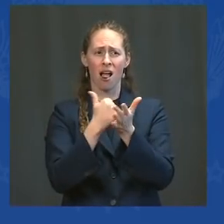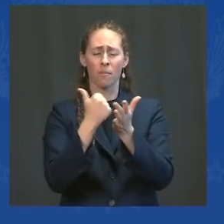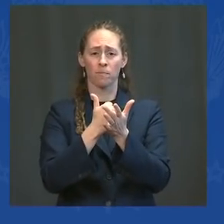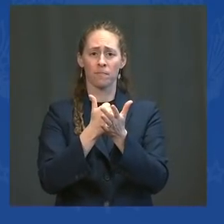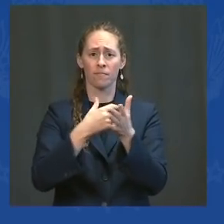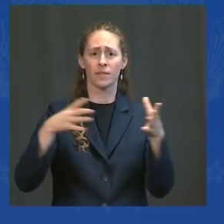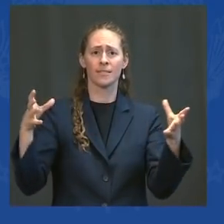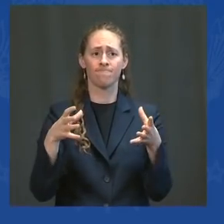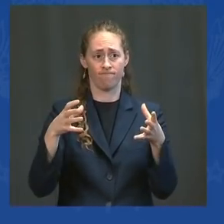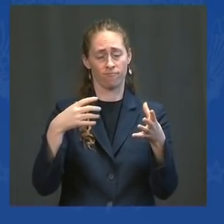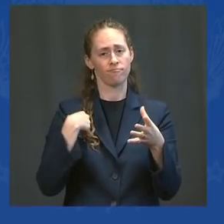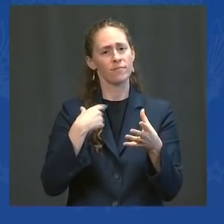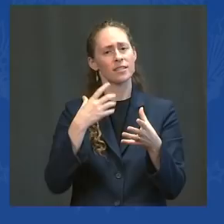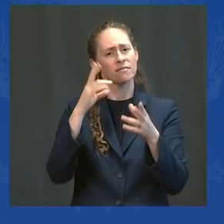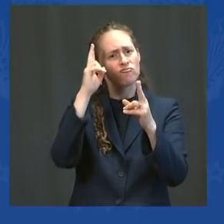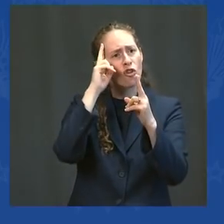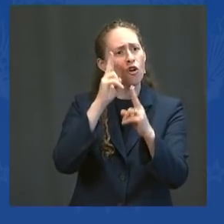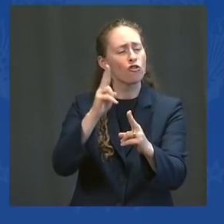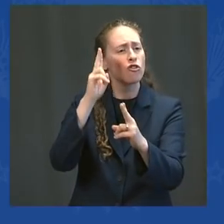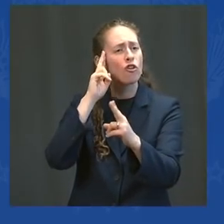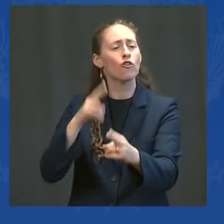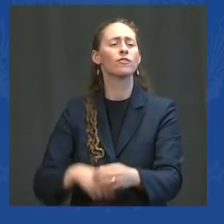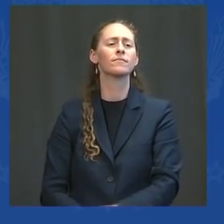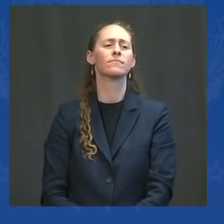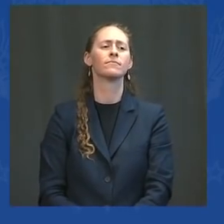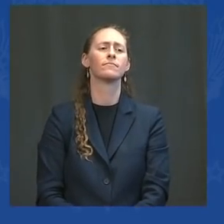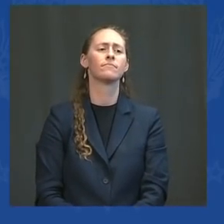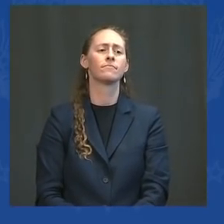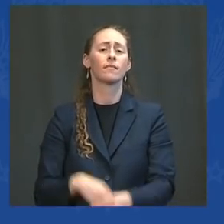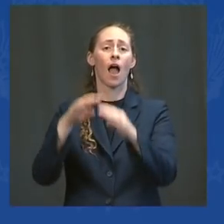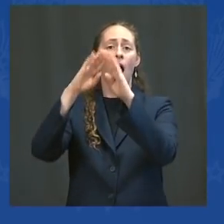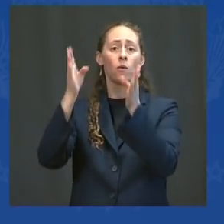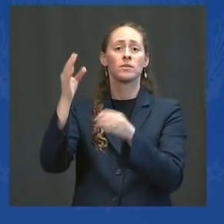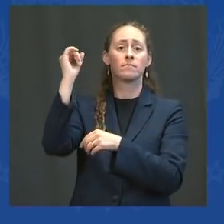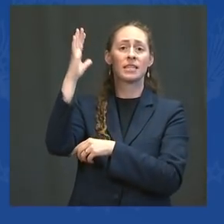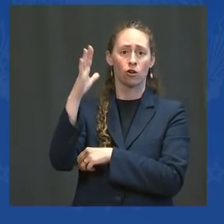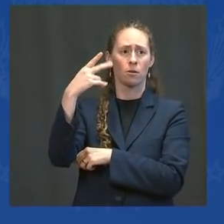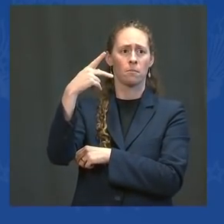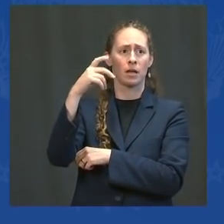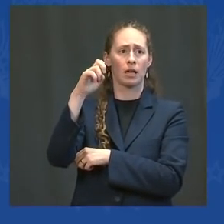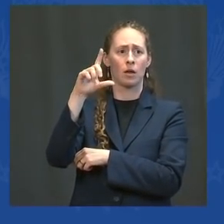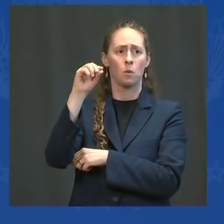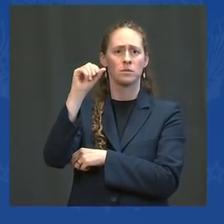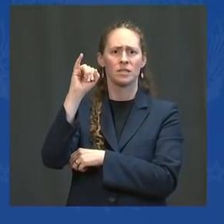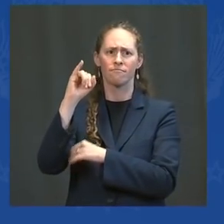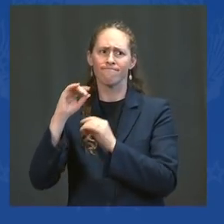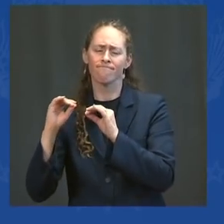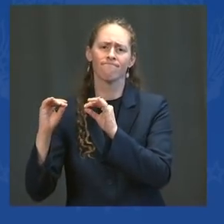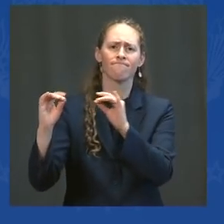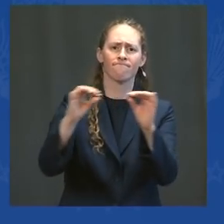Speaker Pelosi, who led the effort in the House; Senators Klobuchar and Blunt,